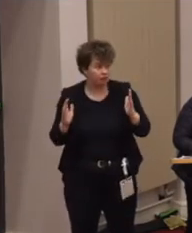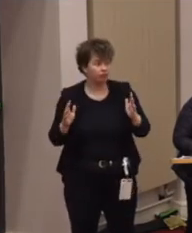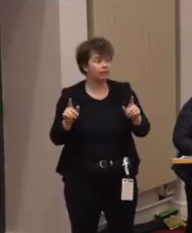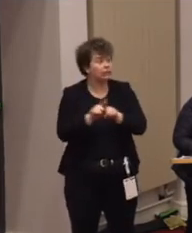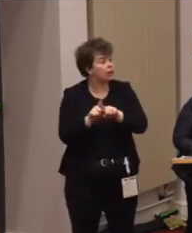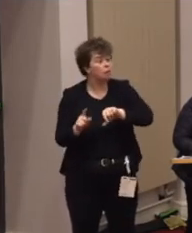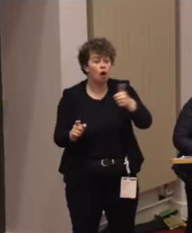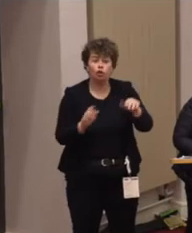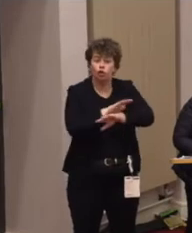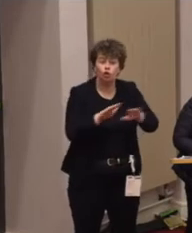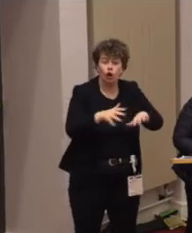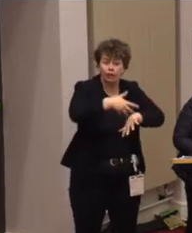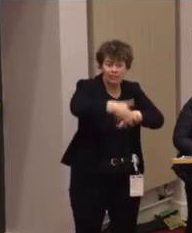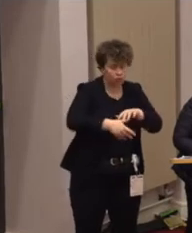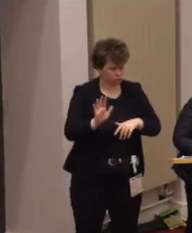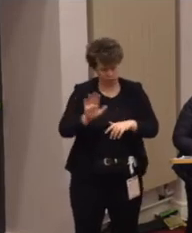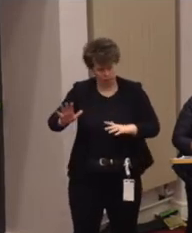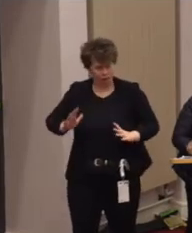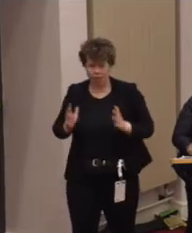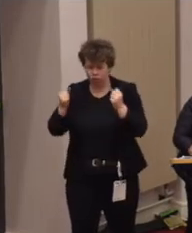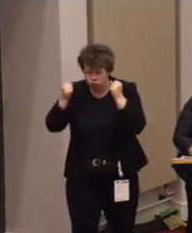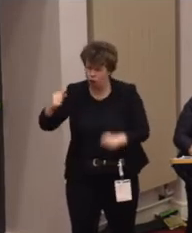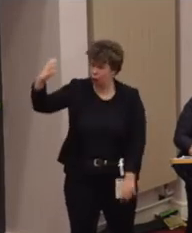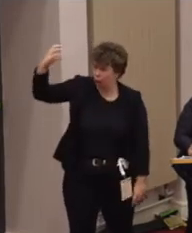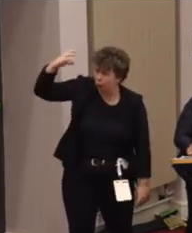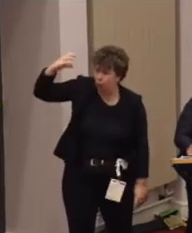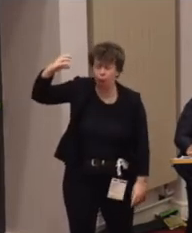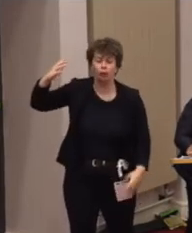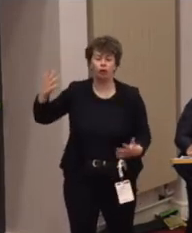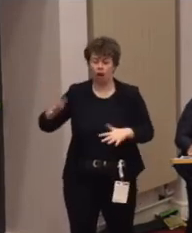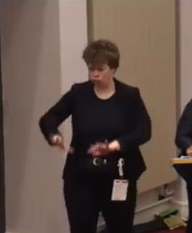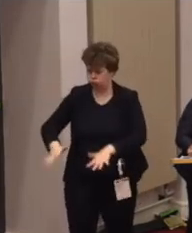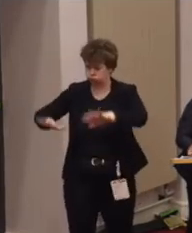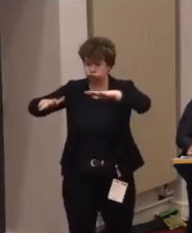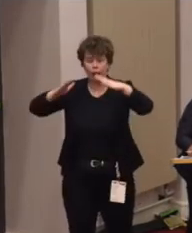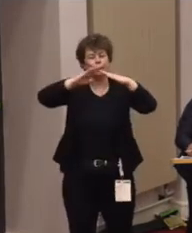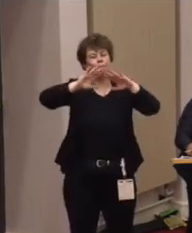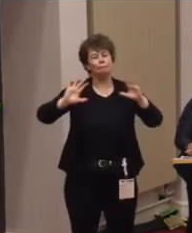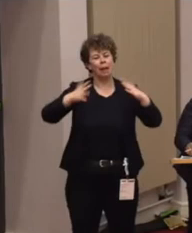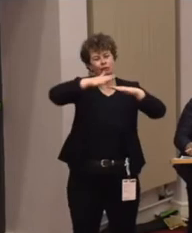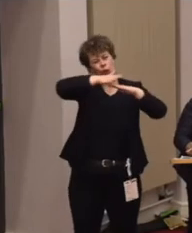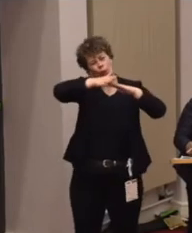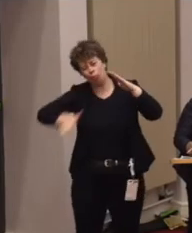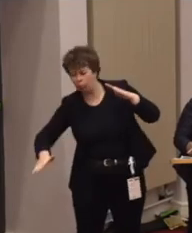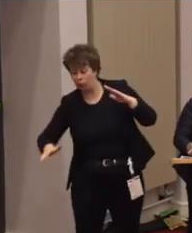degradations like floods, drought, land slide, mountains, glaciers are melting every day.